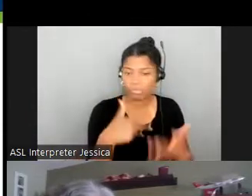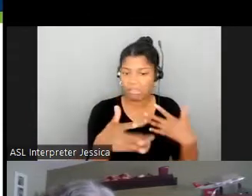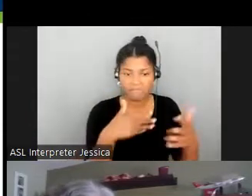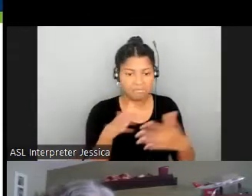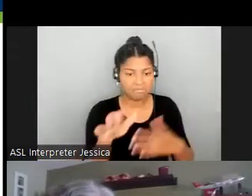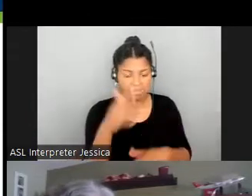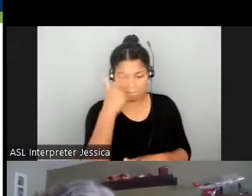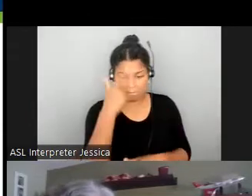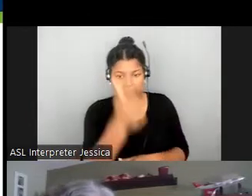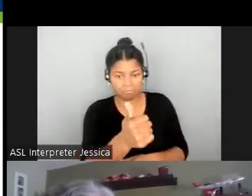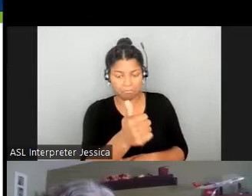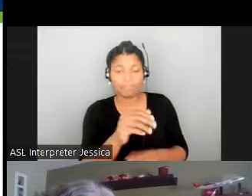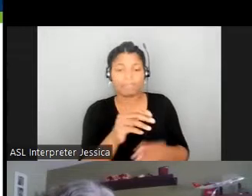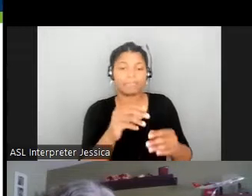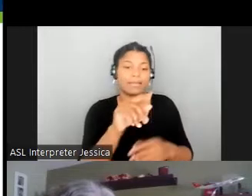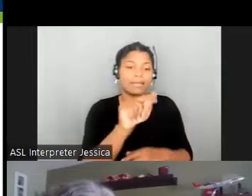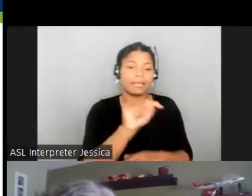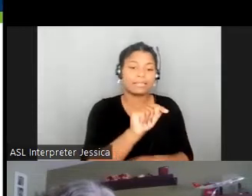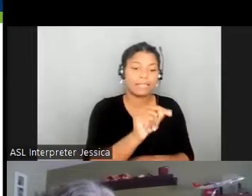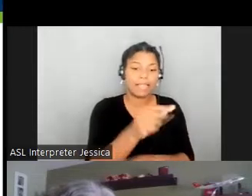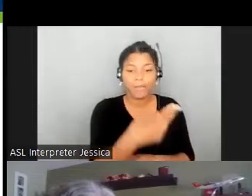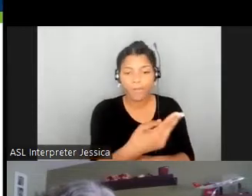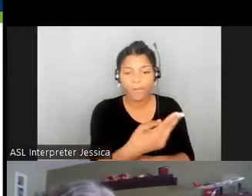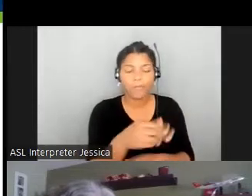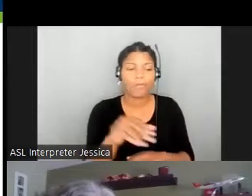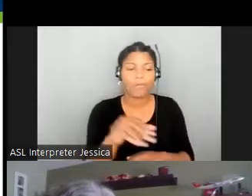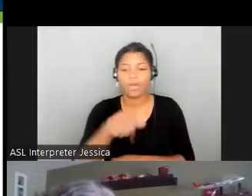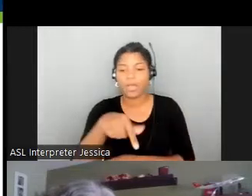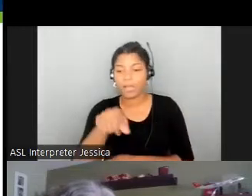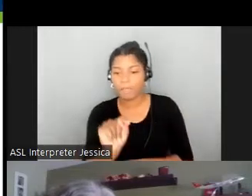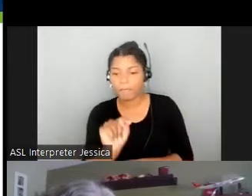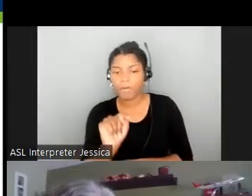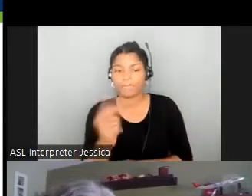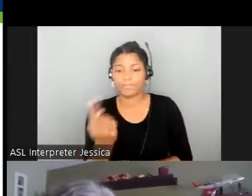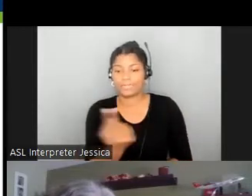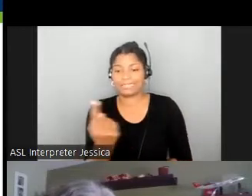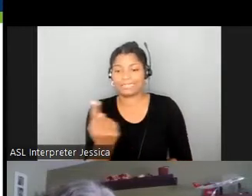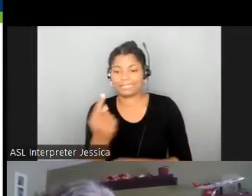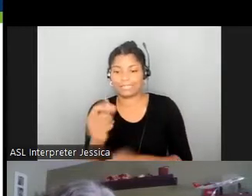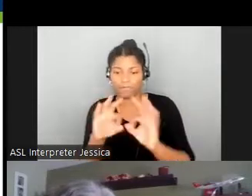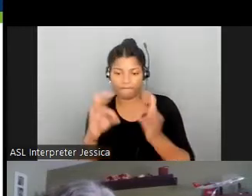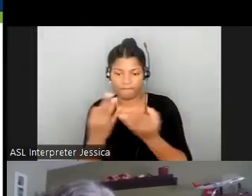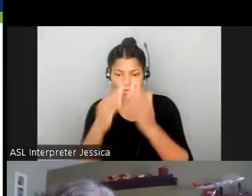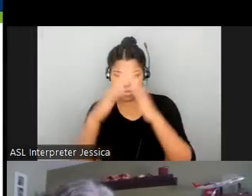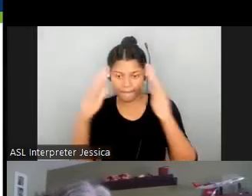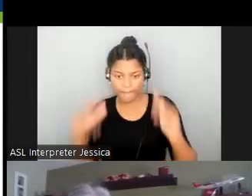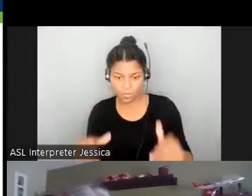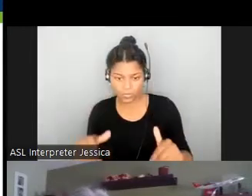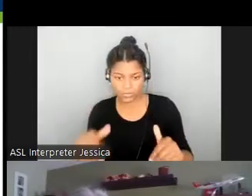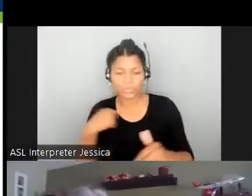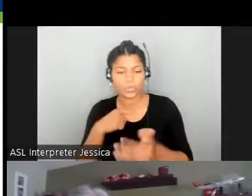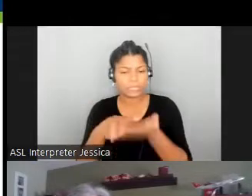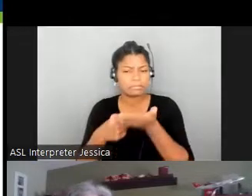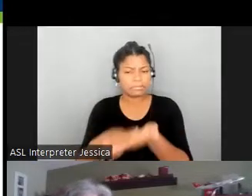a townhome or apartment or a single-family home, we would talk about what are the barriers.